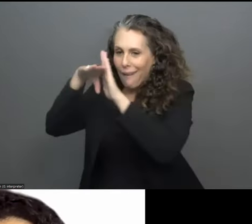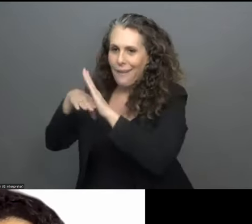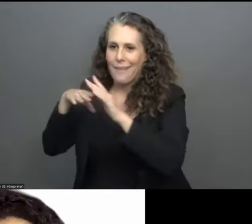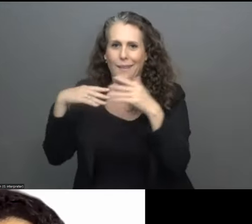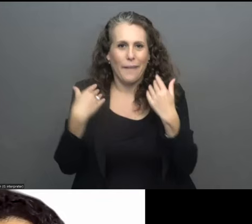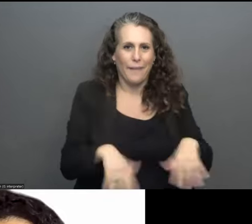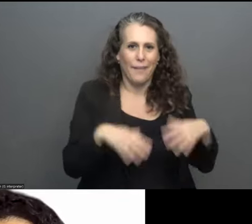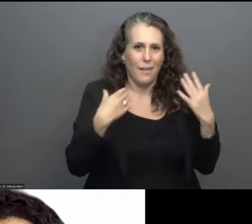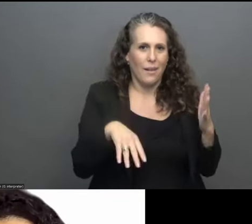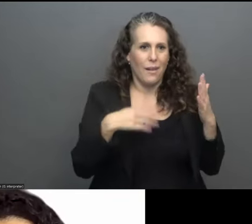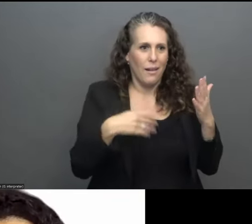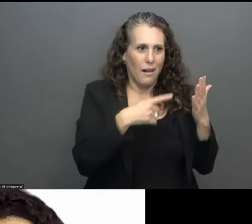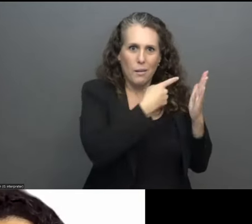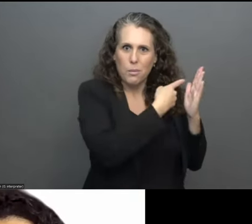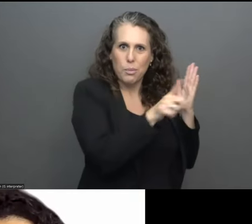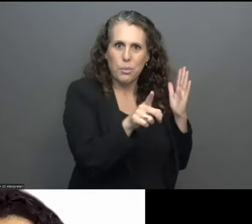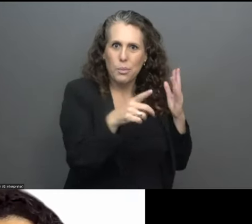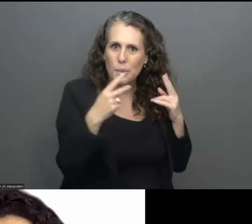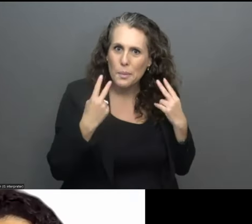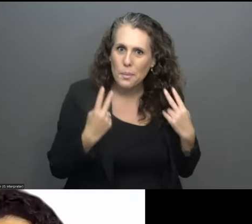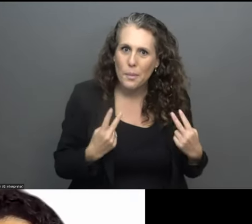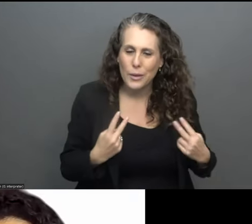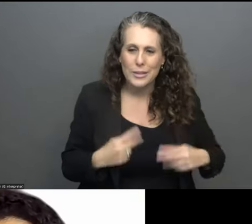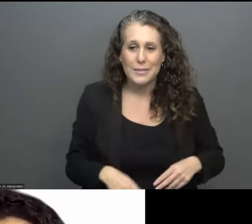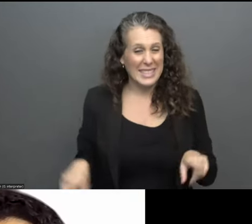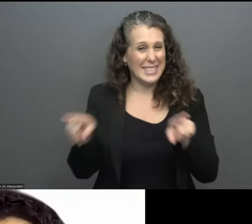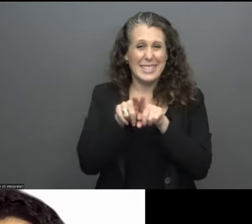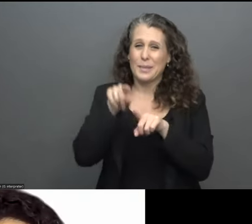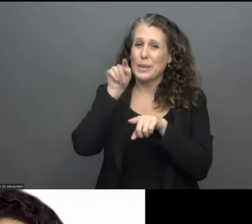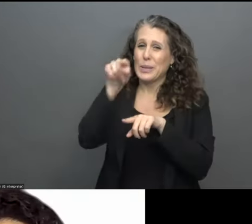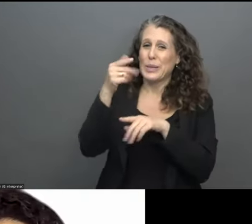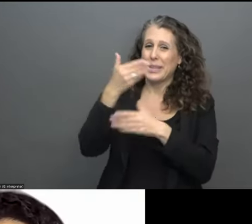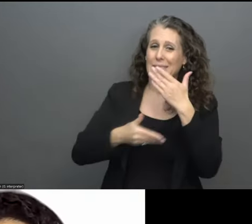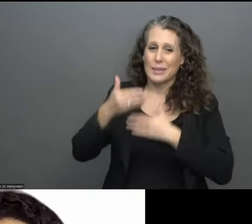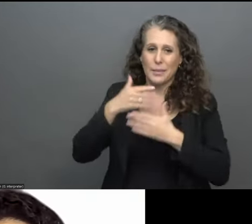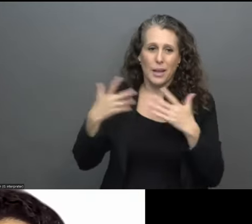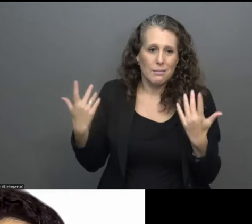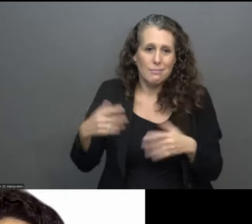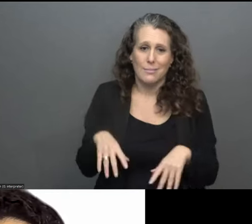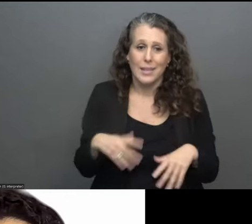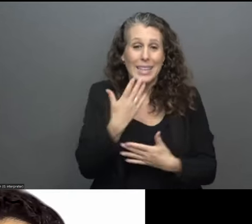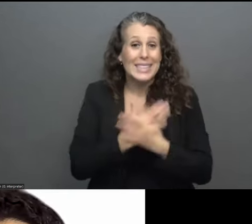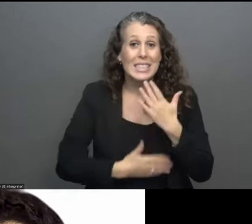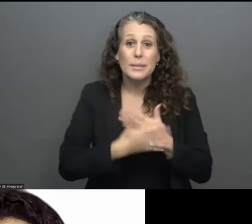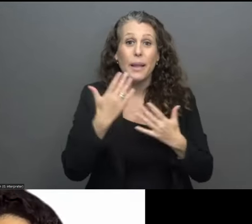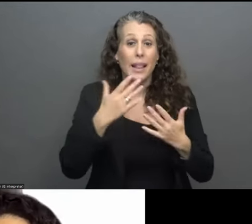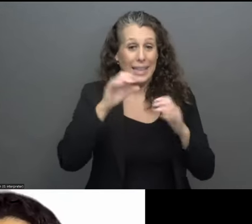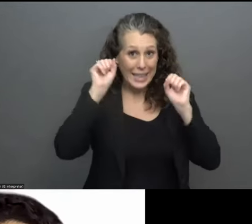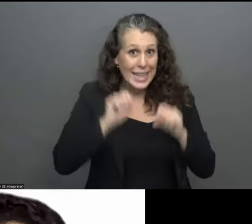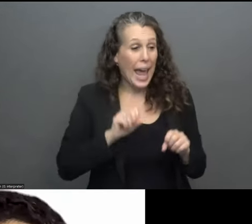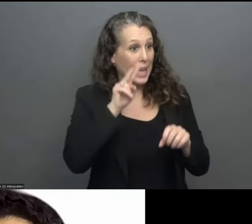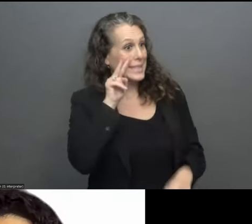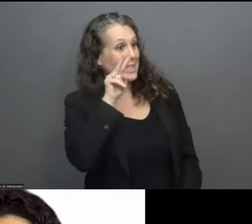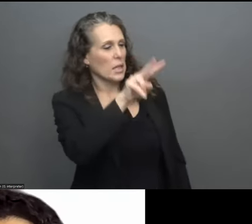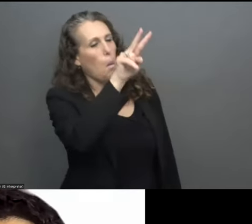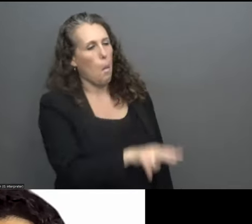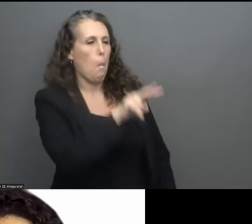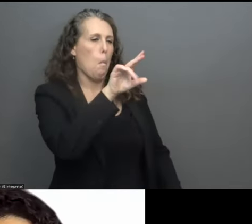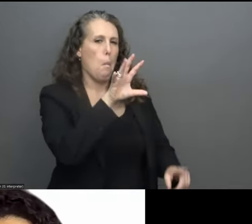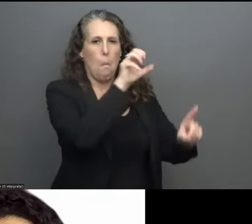11:00:31 good government a custom for impact on not among Come on the path to safety concern